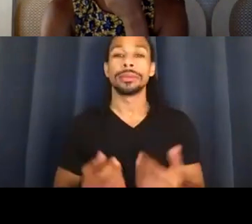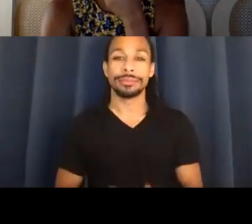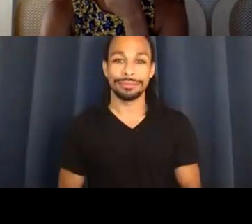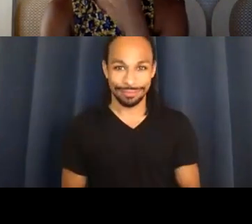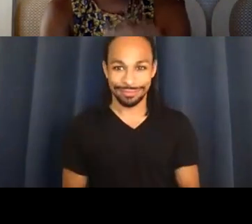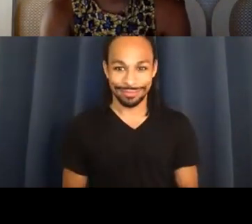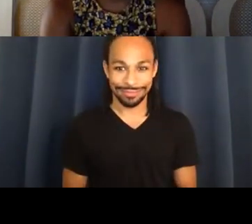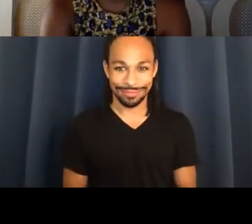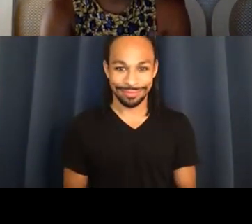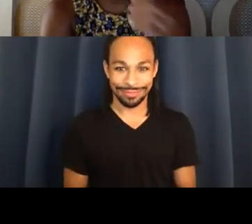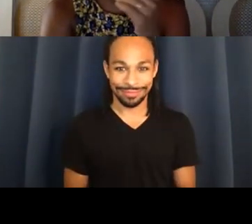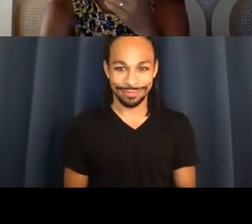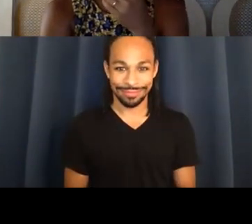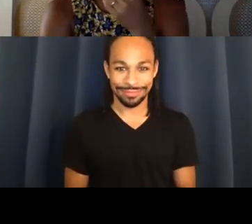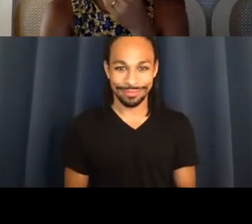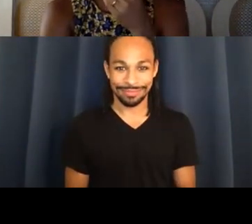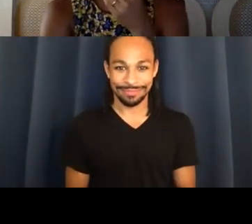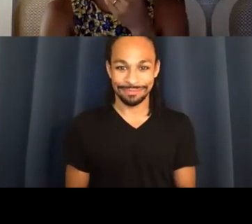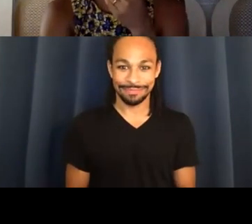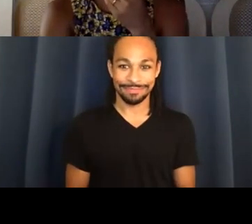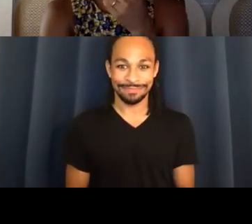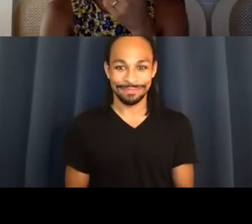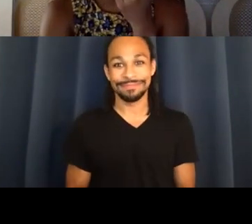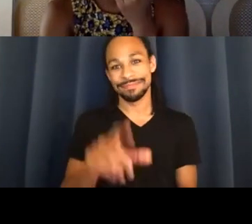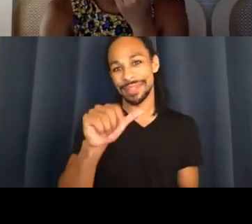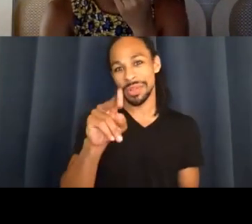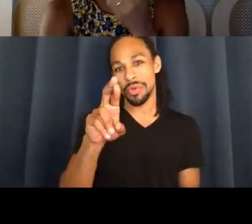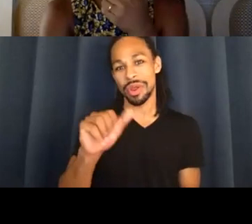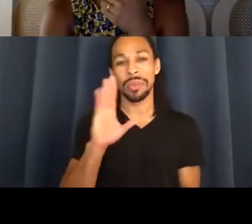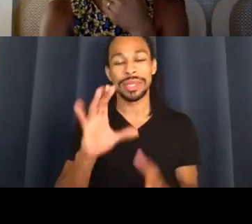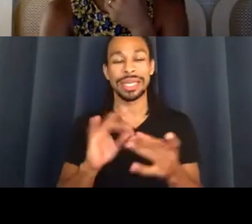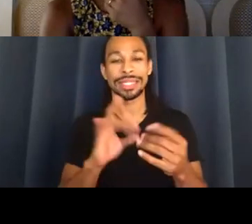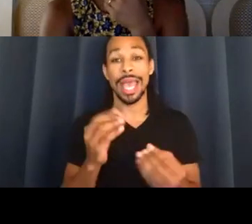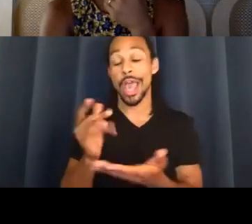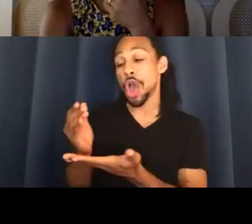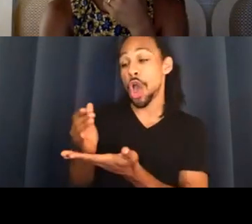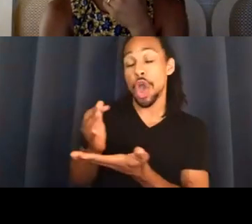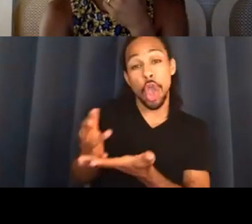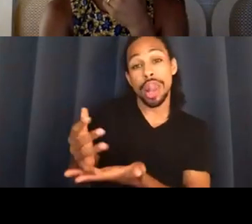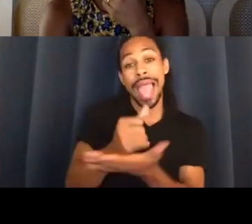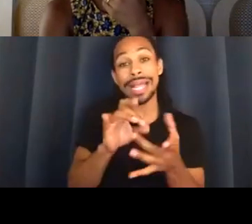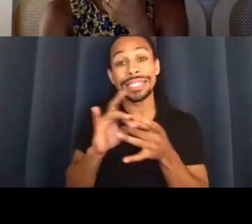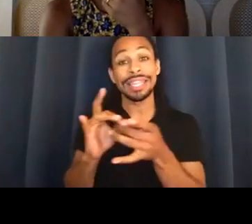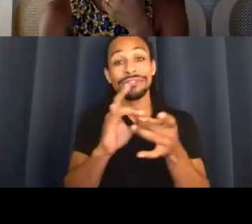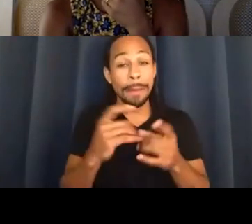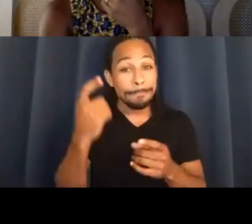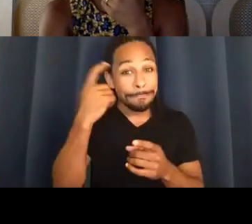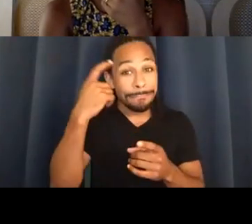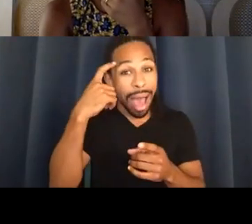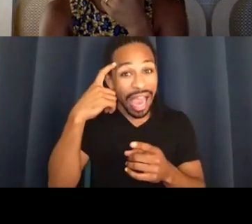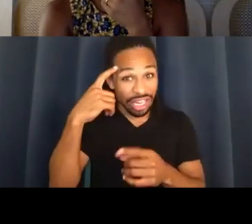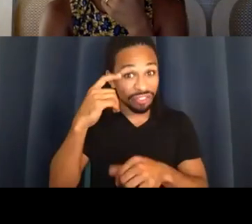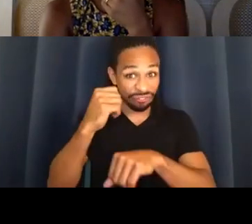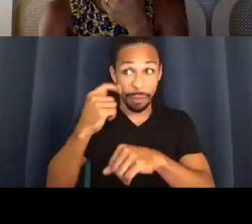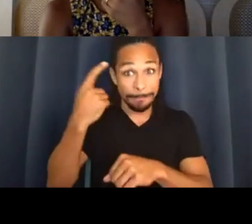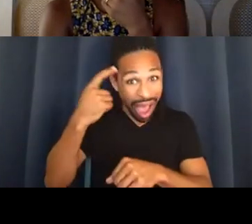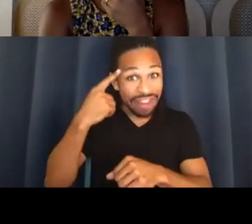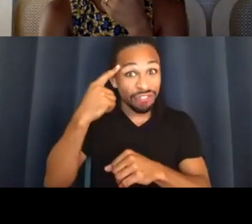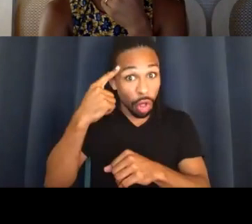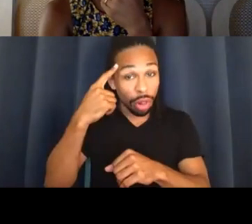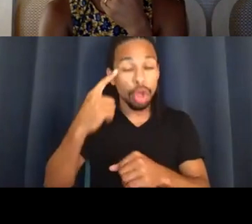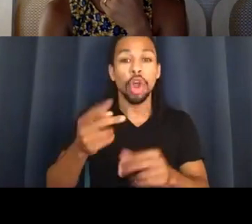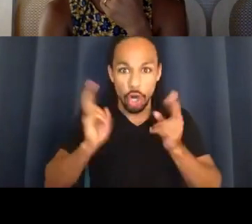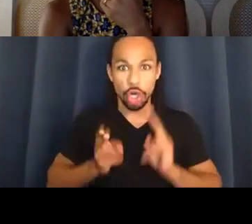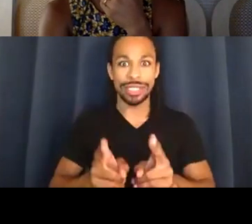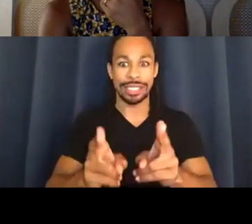I'm going to say collective, mindful, urgency. Thank you, Lane,